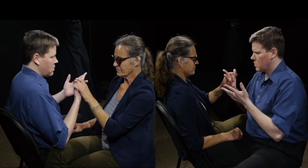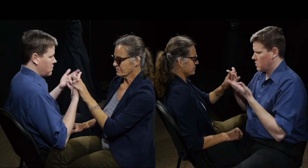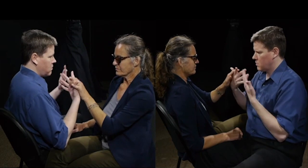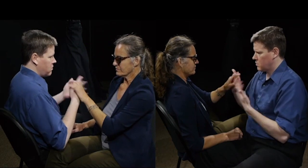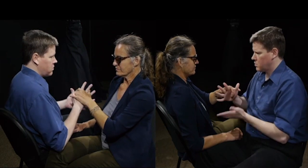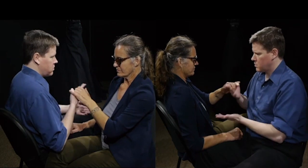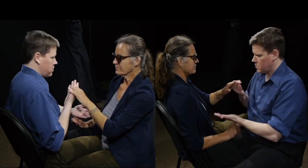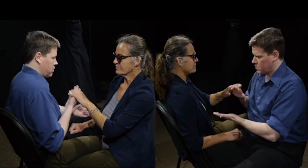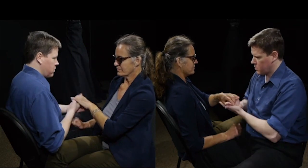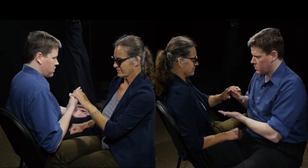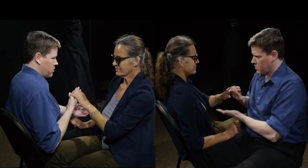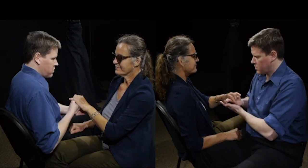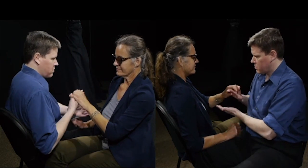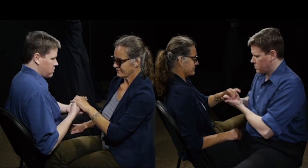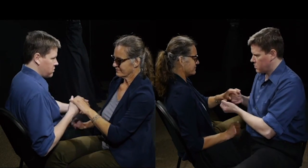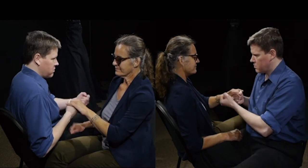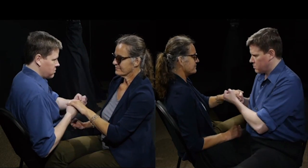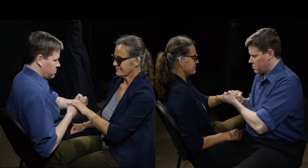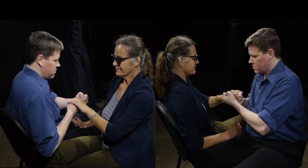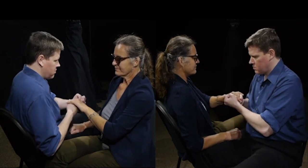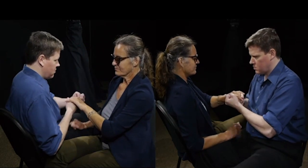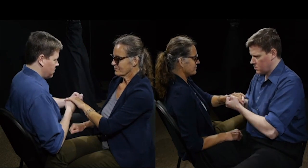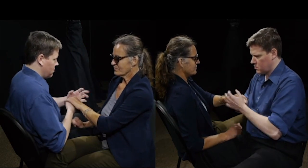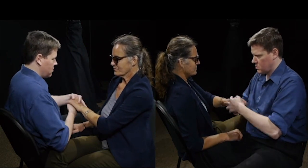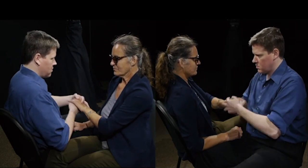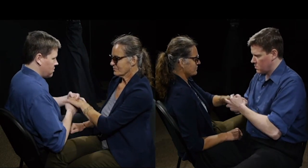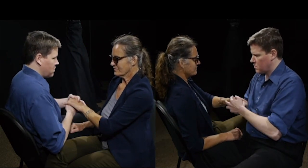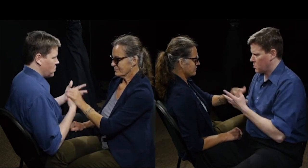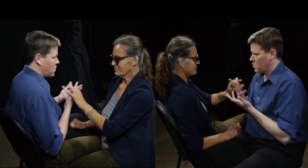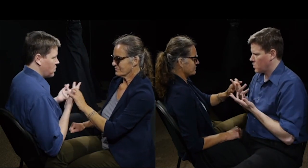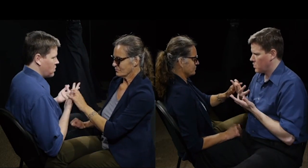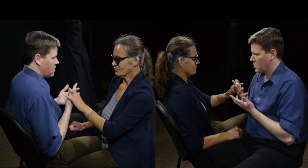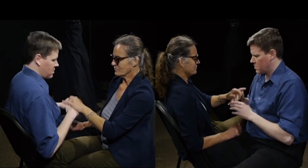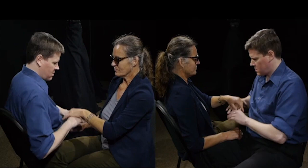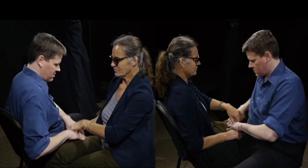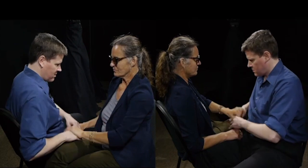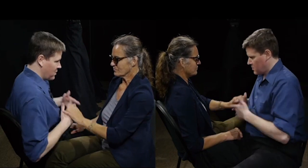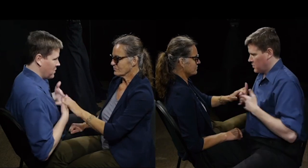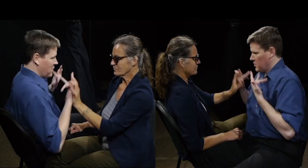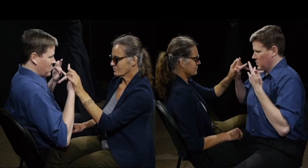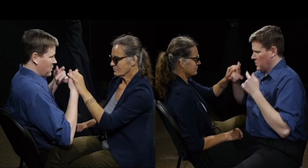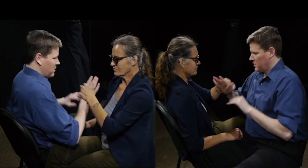[John] Now that we've discussed some of the ways Protactile and ASL are different, let's turn our attention